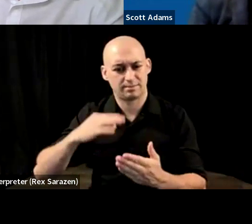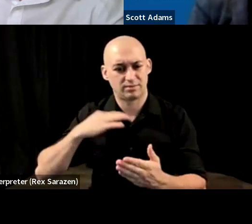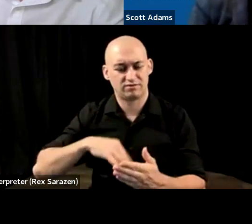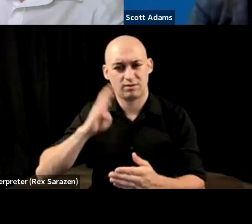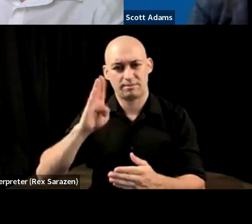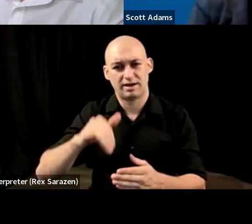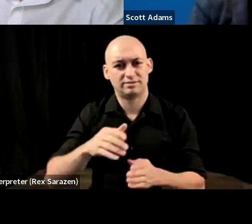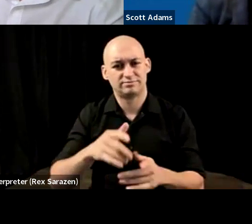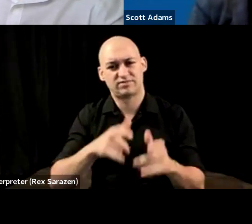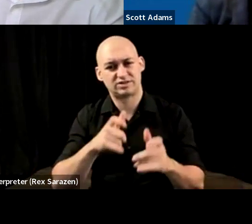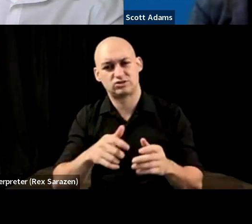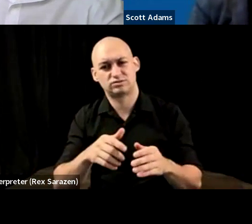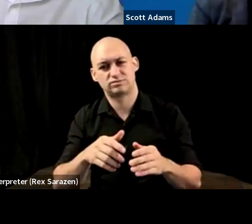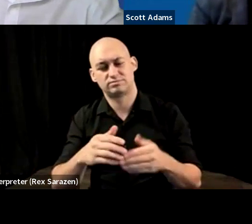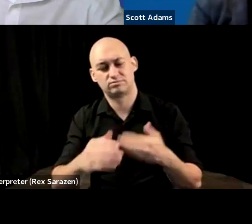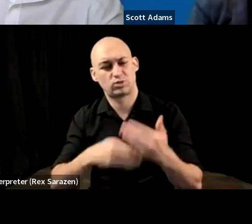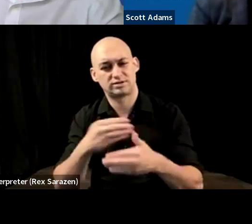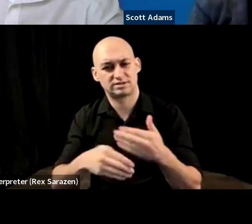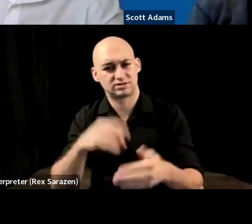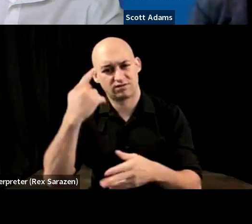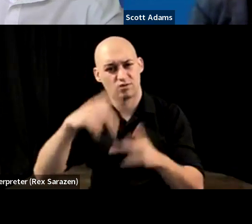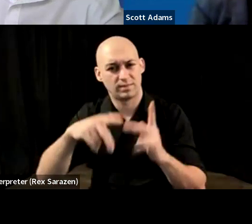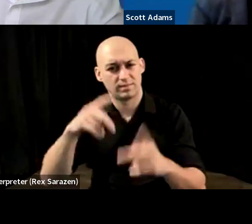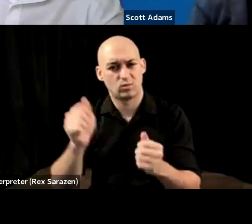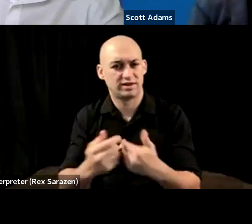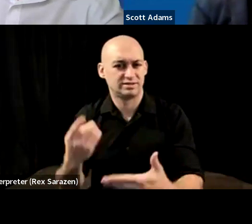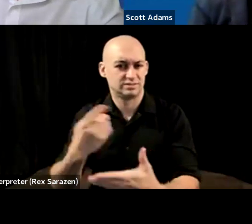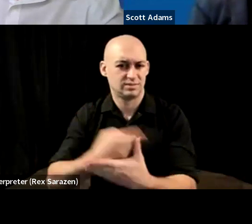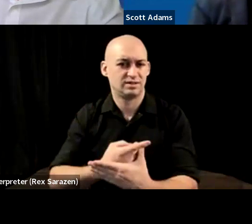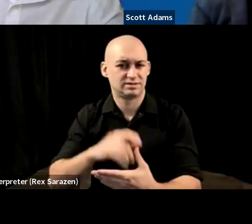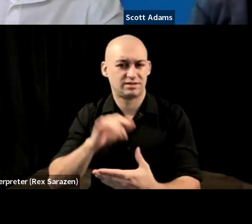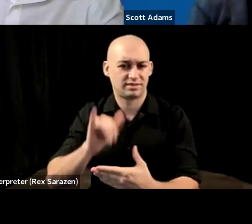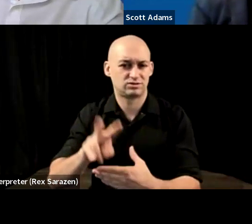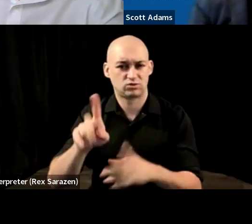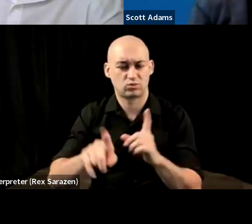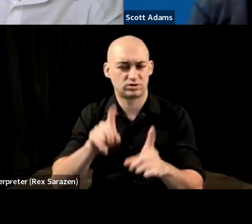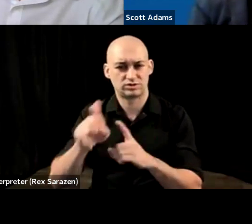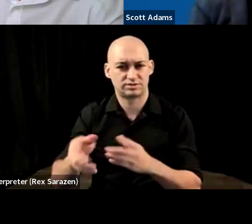for those with disabilities. So just wanted to share those 2 questions as good suggestions.